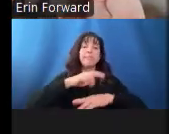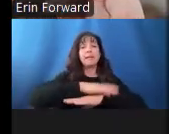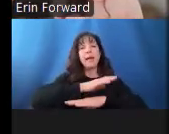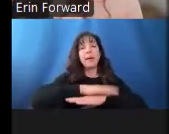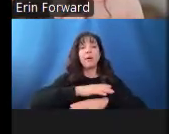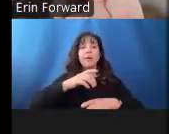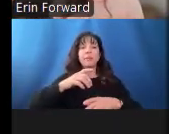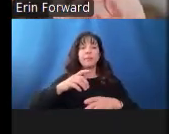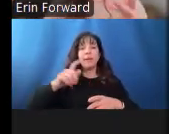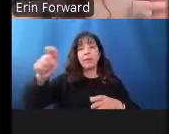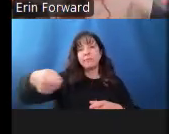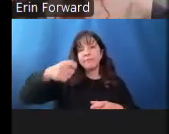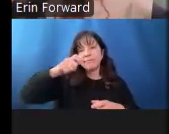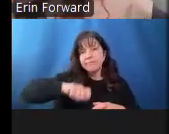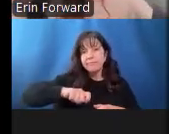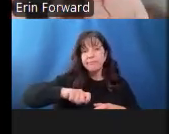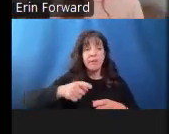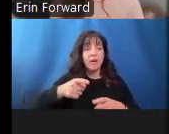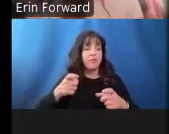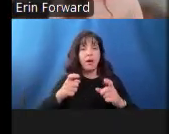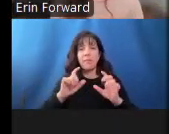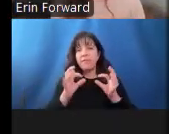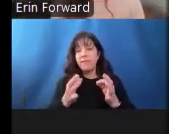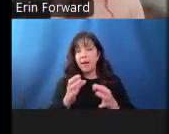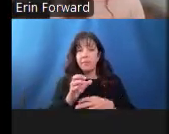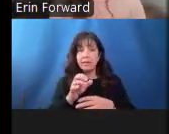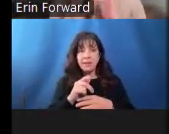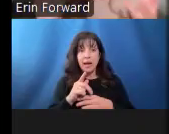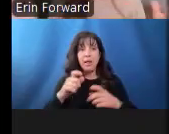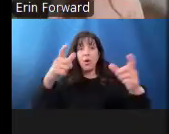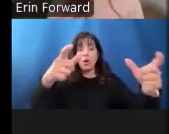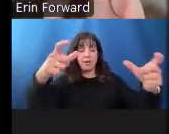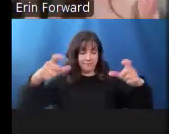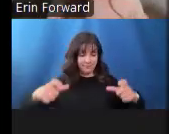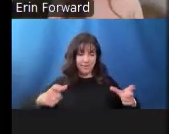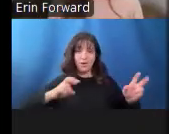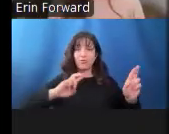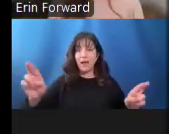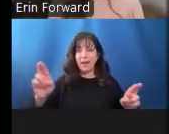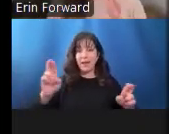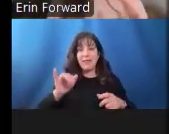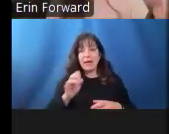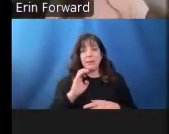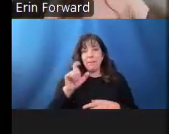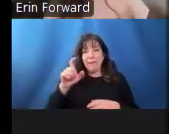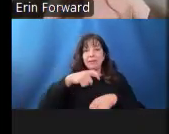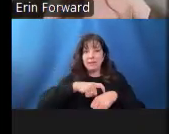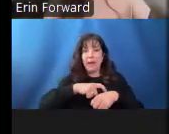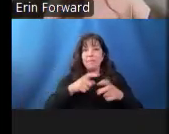scoop the food from family style or the plate comes out in front of us. That's our mealtime schema. For a lot of kids we